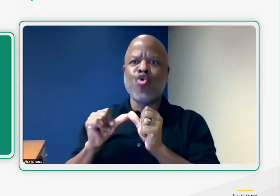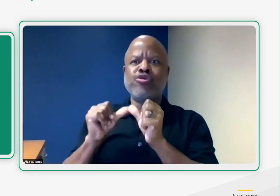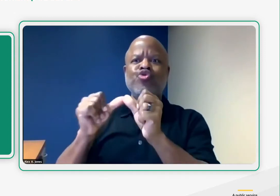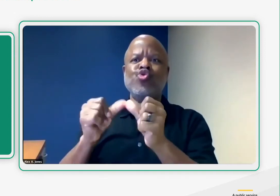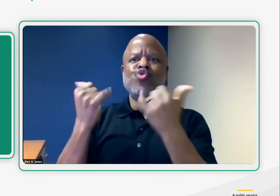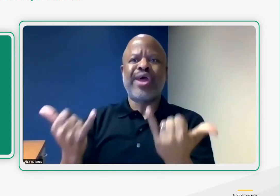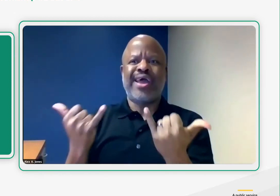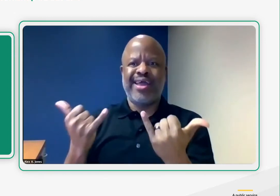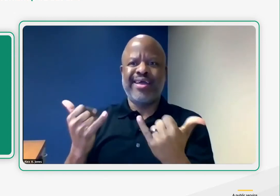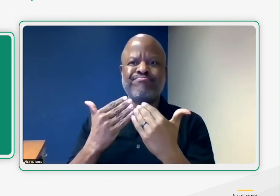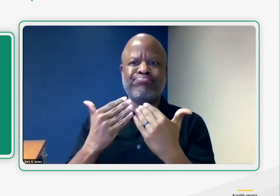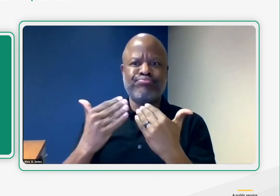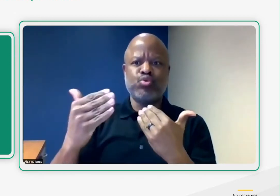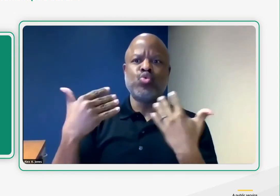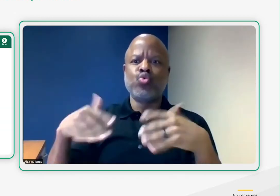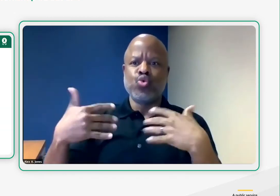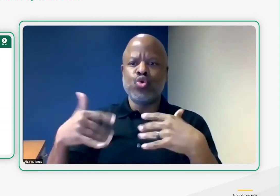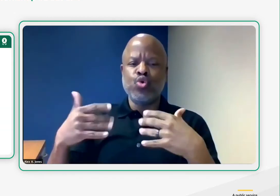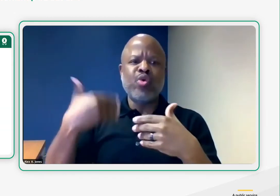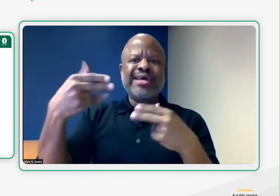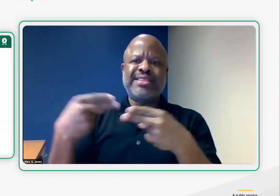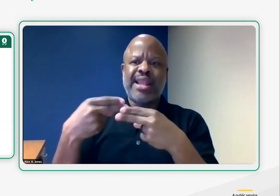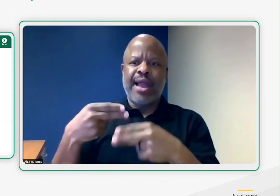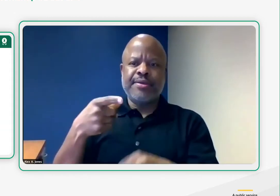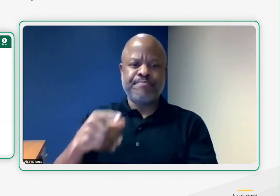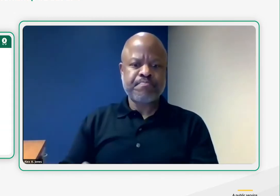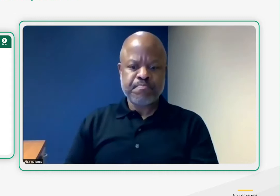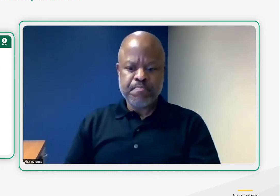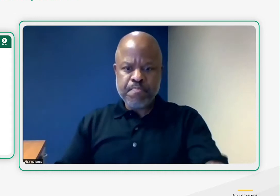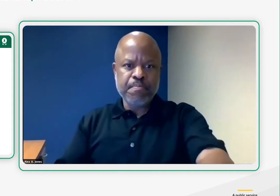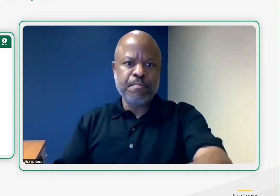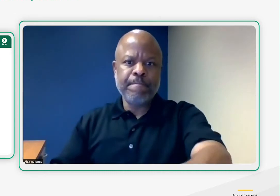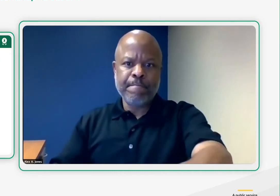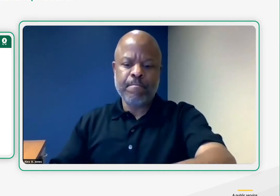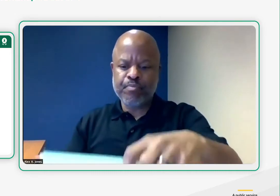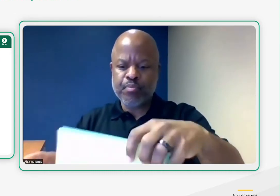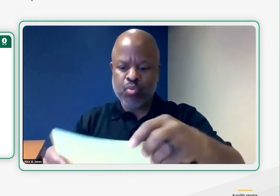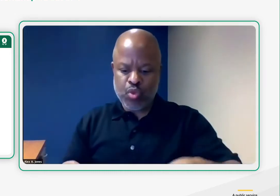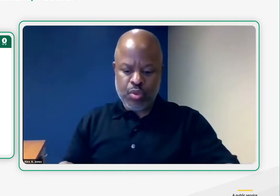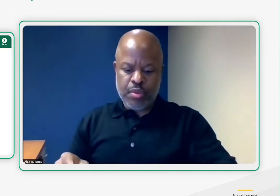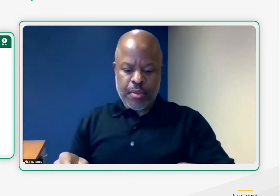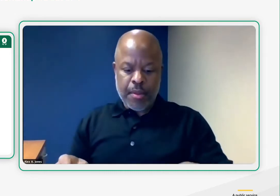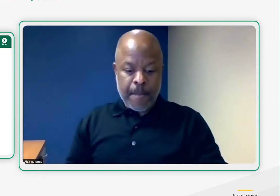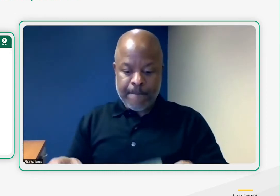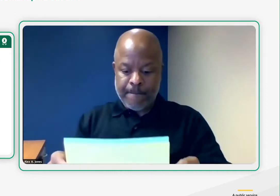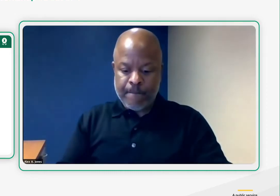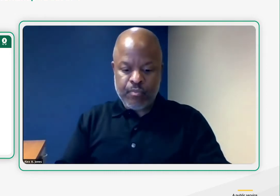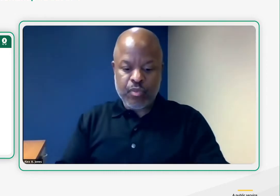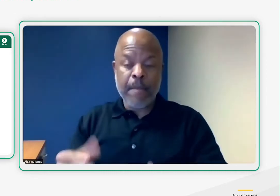and feel the financial impacts more.